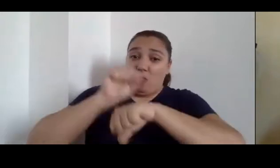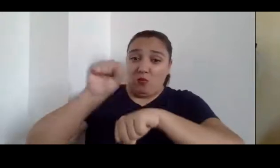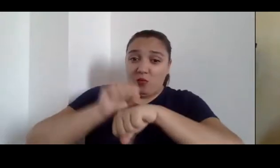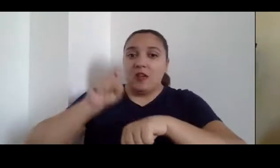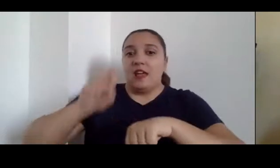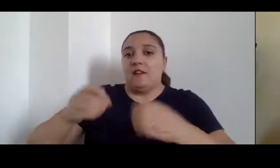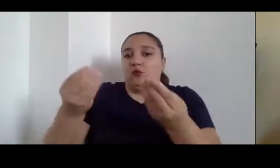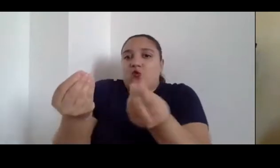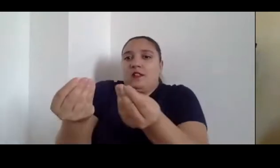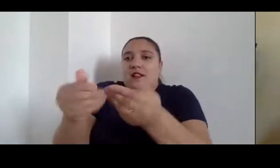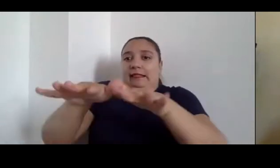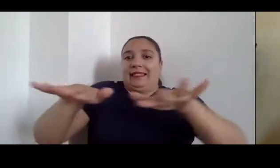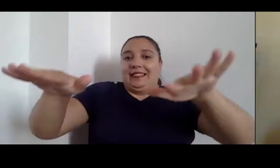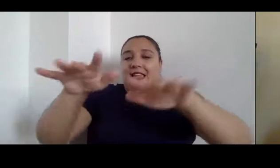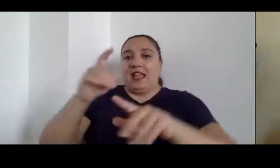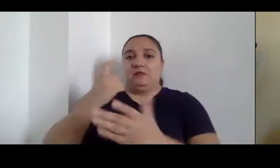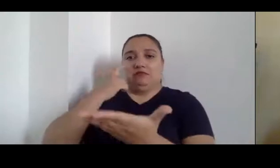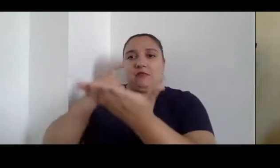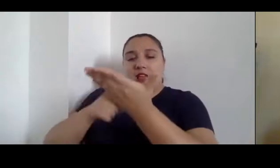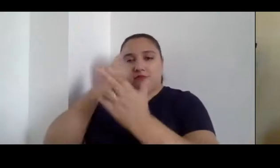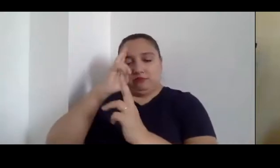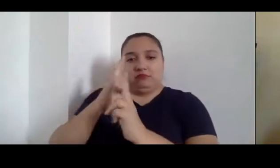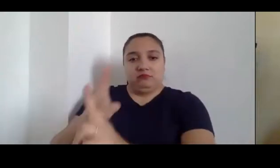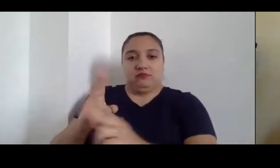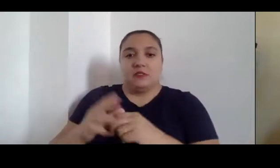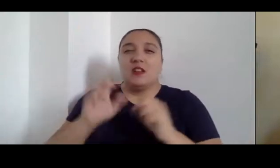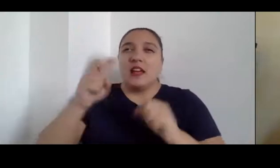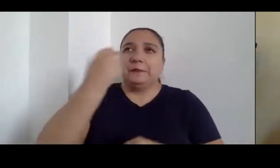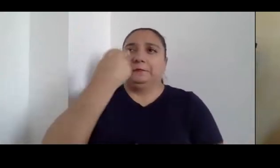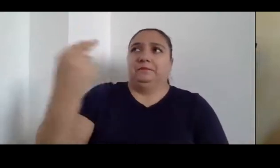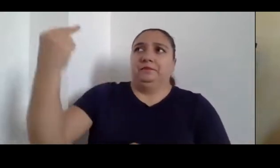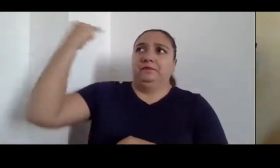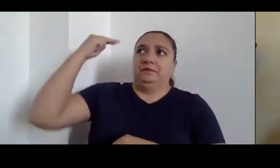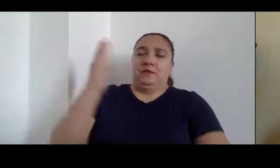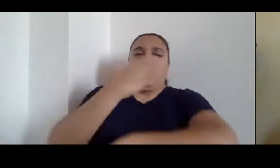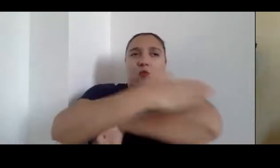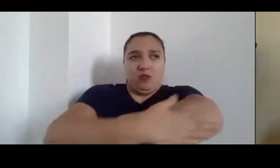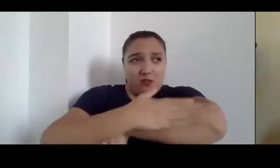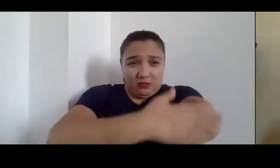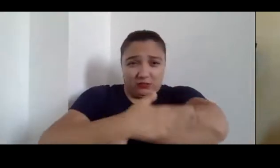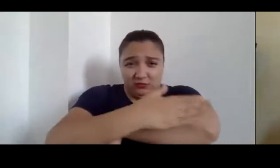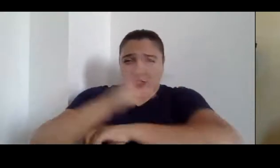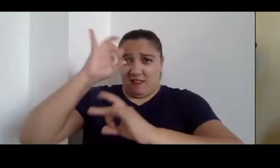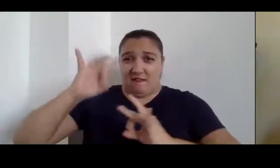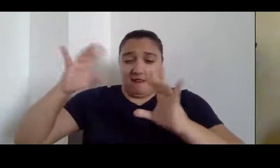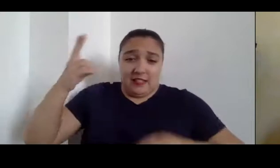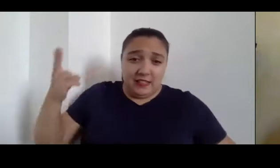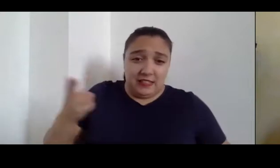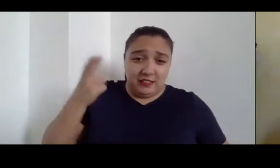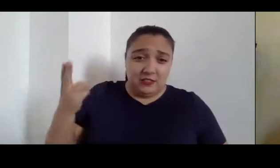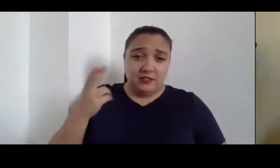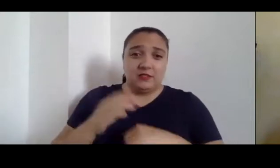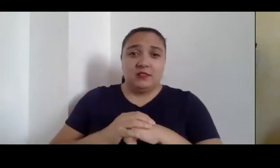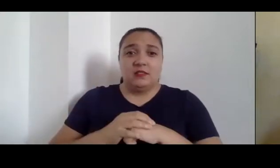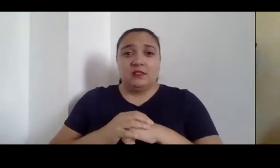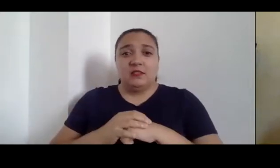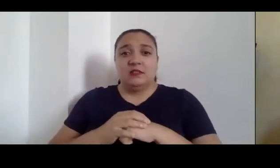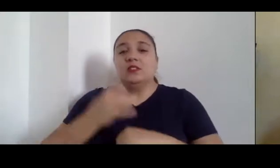to recognize our country's violent history and its legacy in the space we occupy. This practice is under development with the